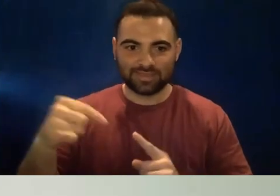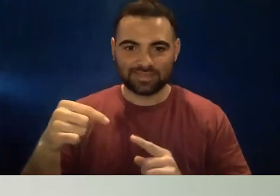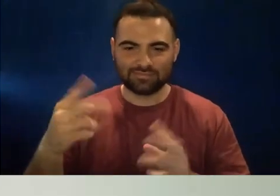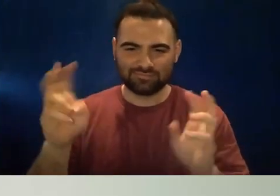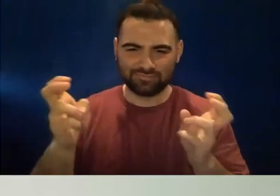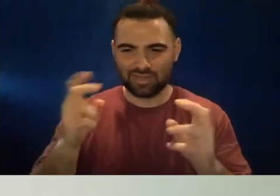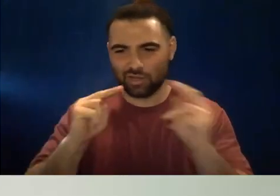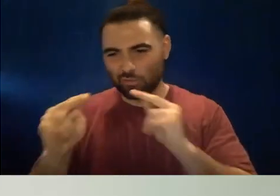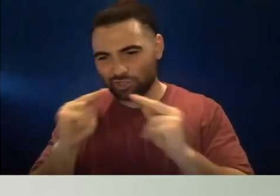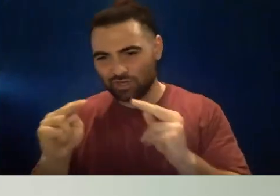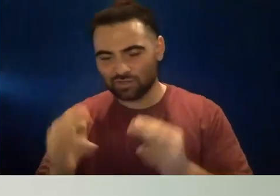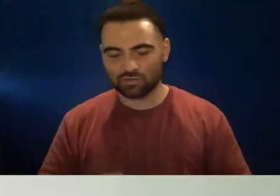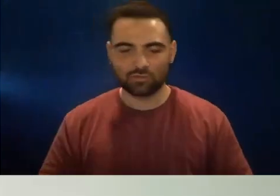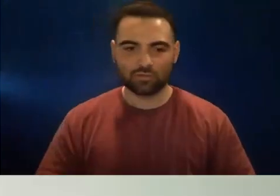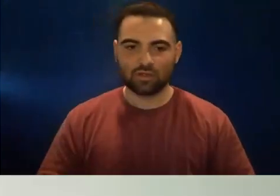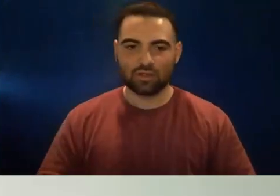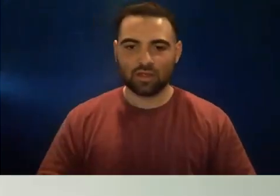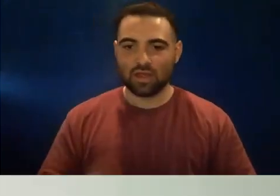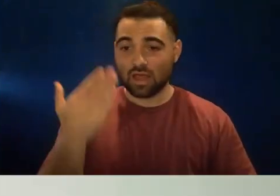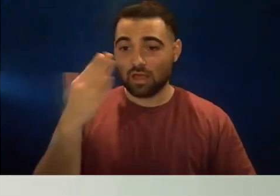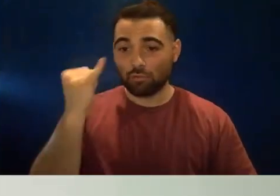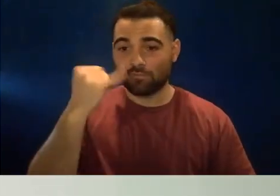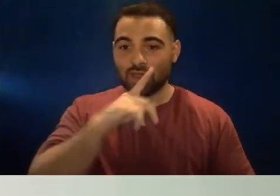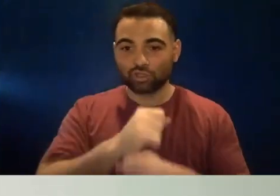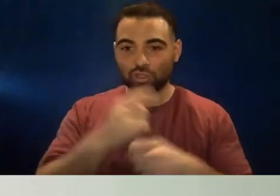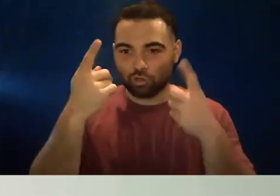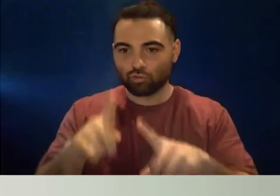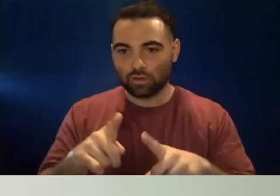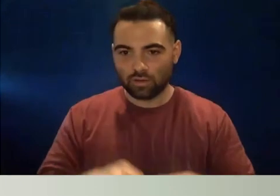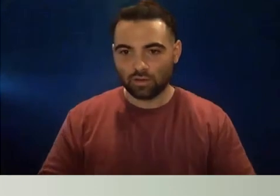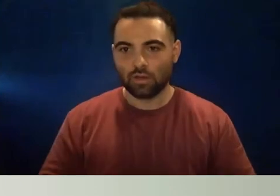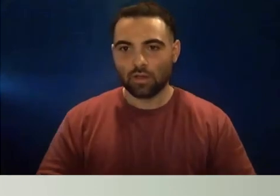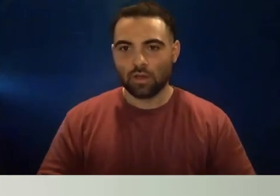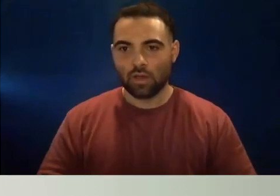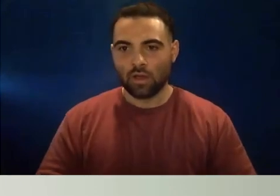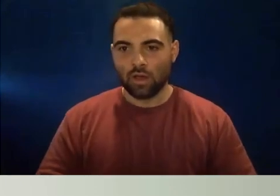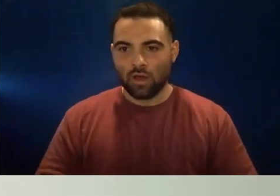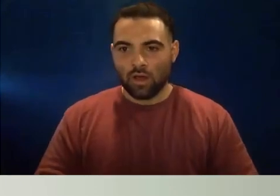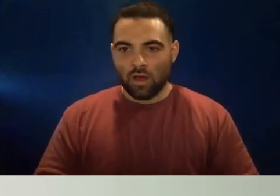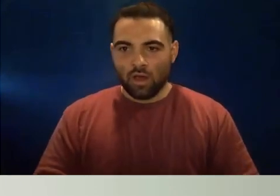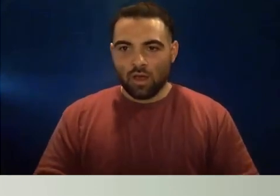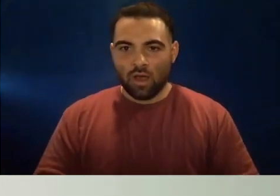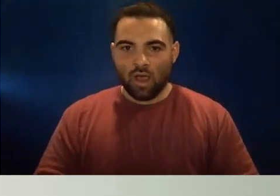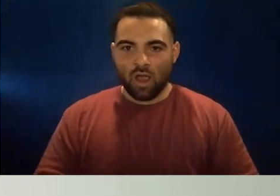I don't know if they're gonna come to an agreement, I think it's gonna take them longer than